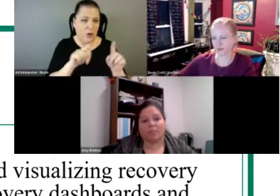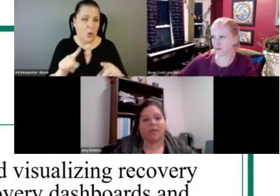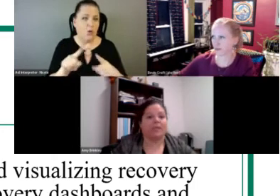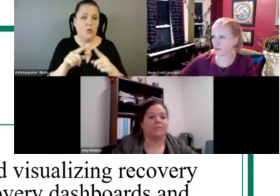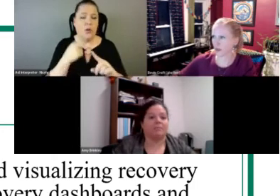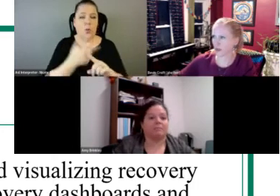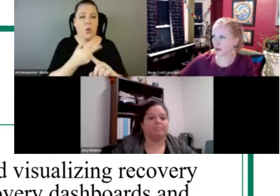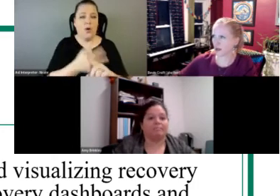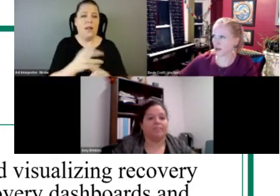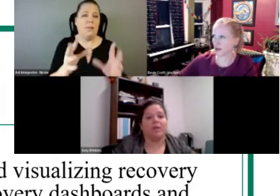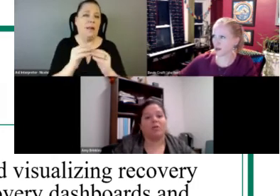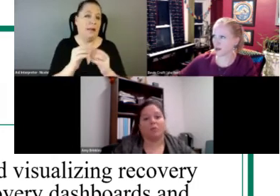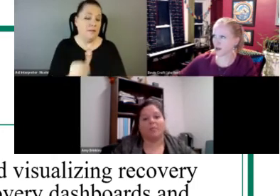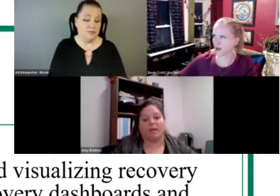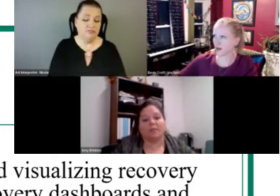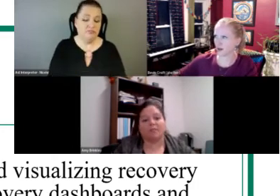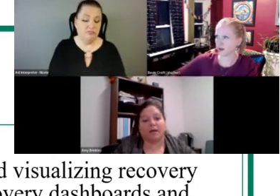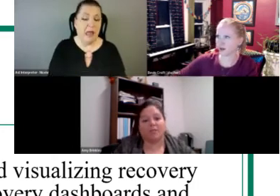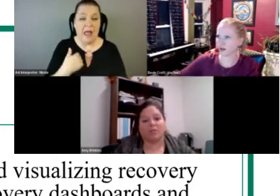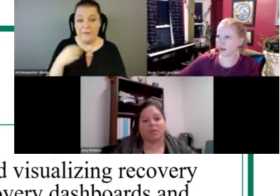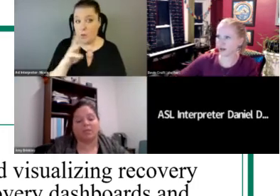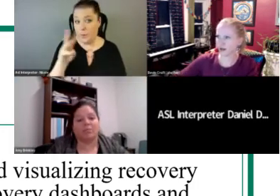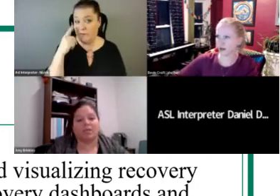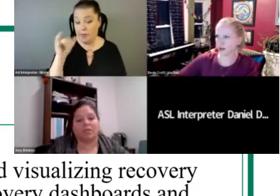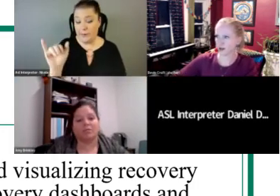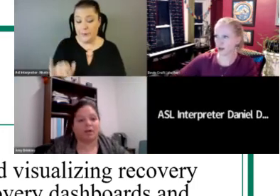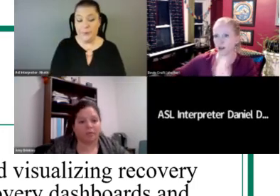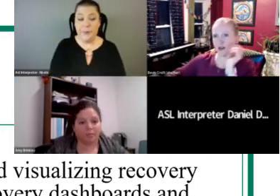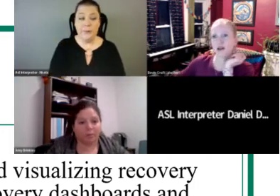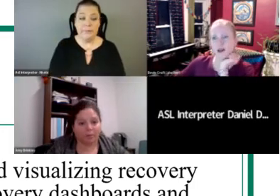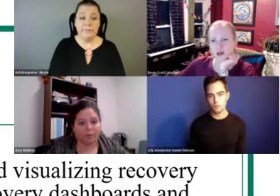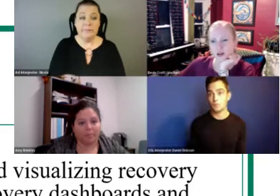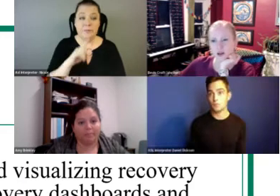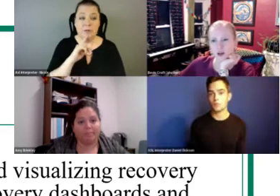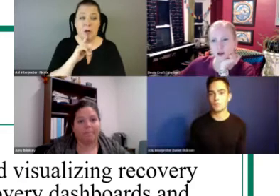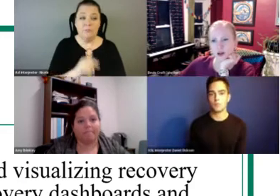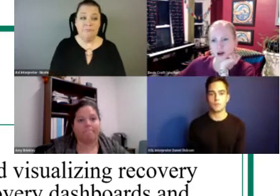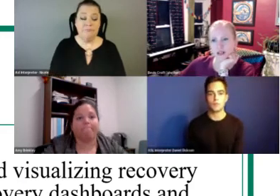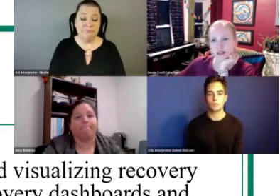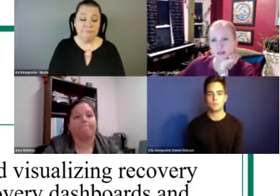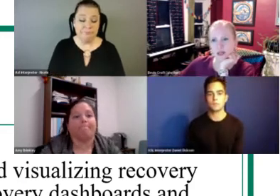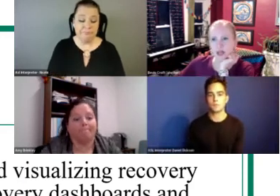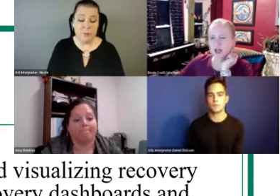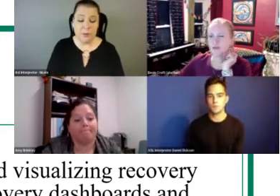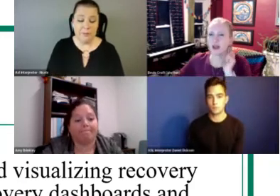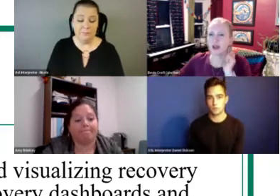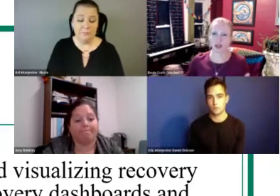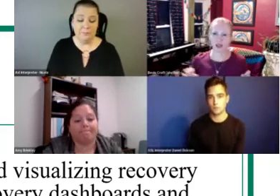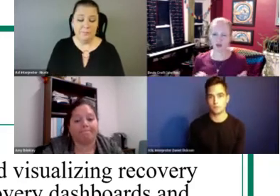meetings. And there's a website for that you it's dmha is recovery support workgroup? Bevin Croft: Awesome. And we can